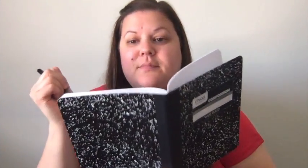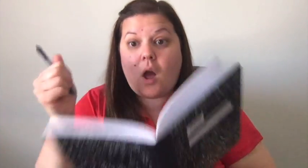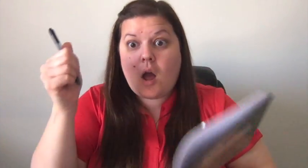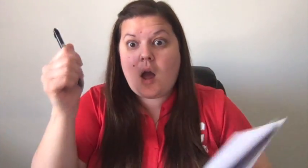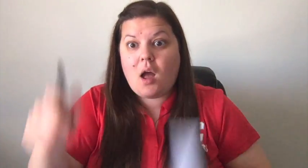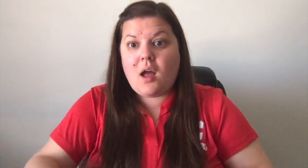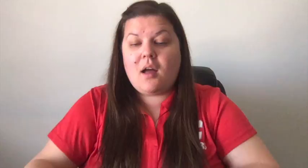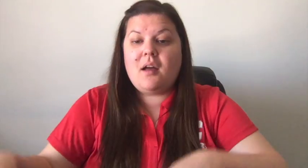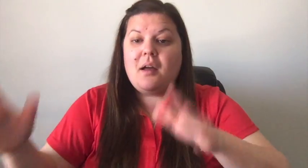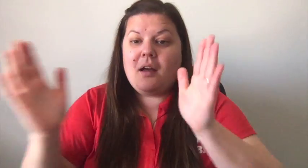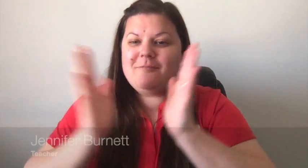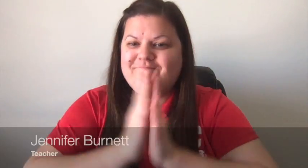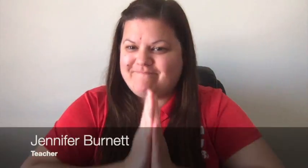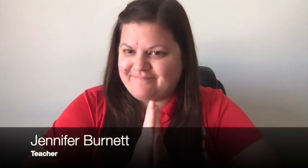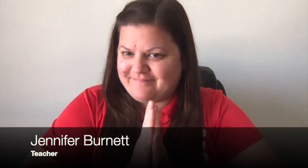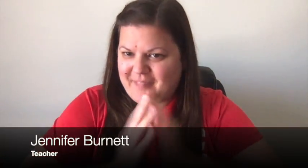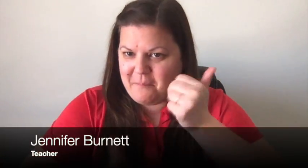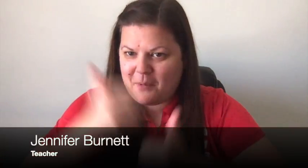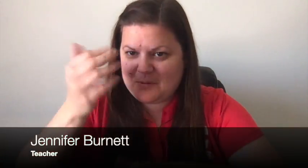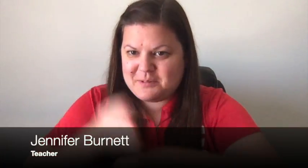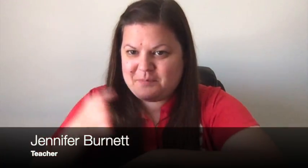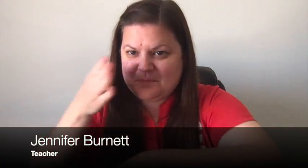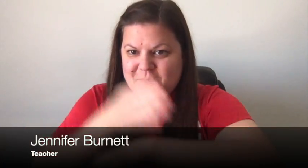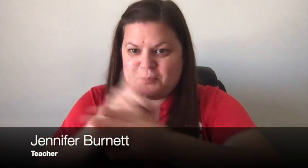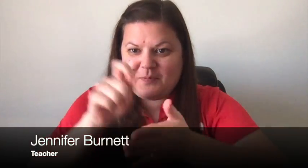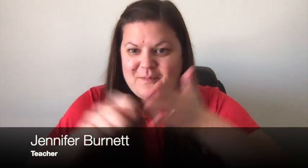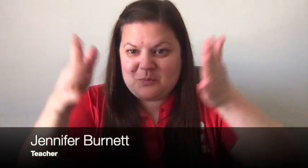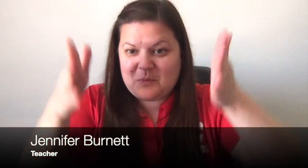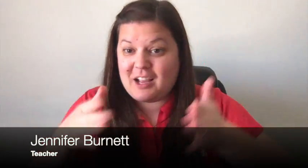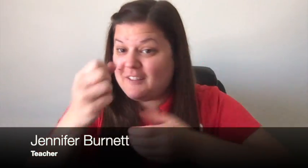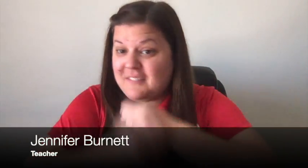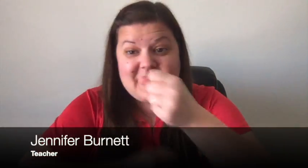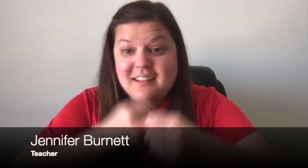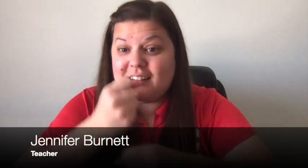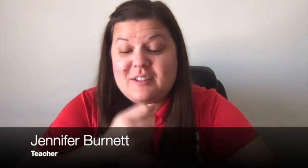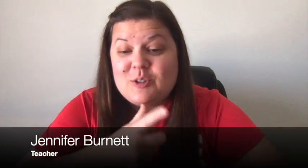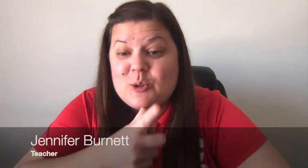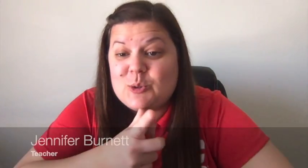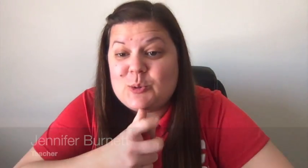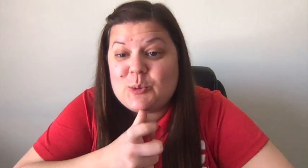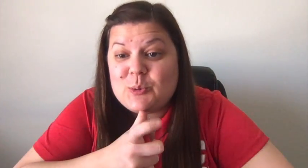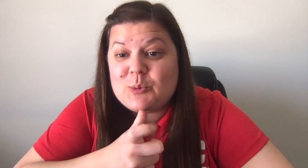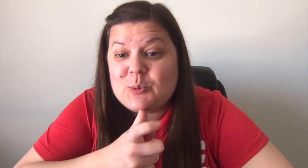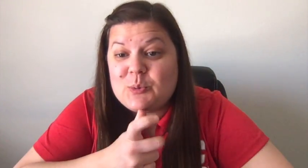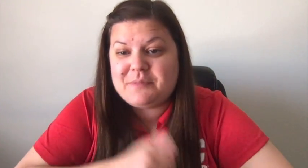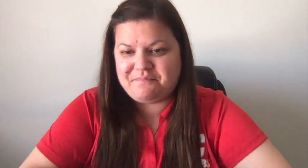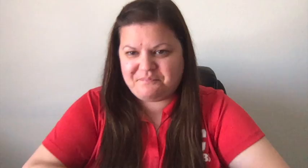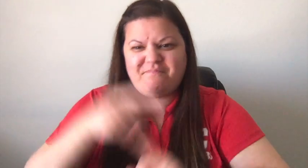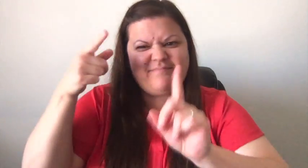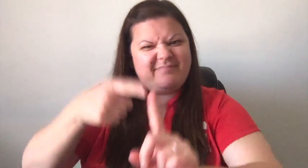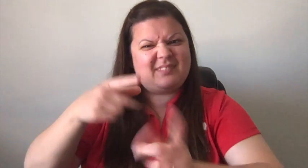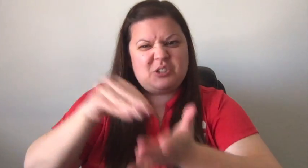Oh Wow, most improved writer of the year goes to the student.